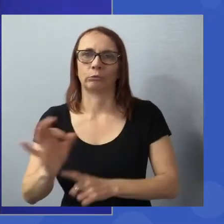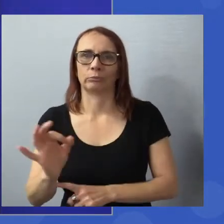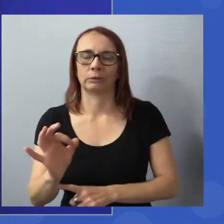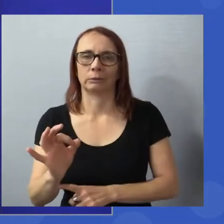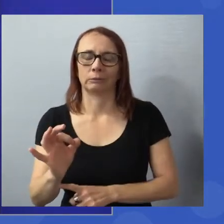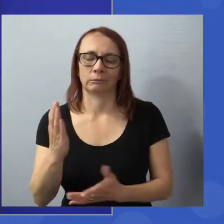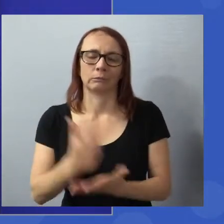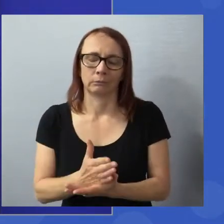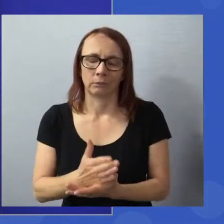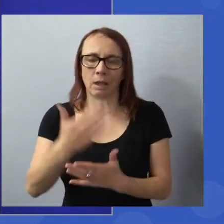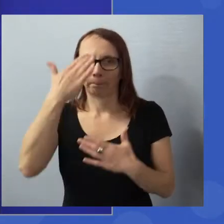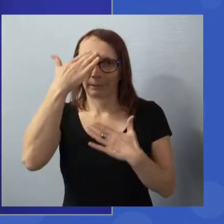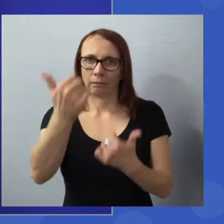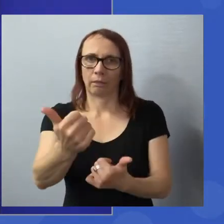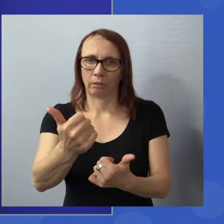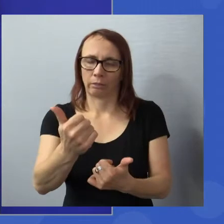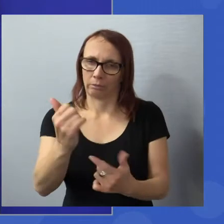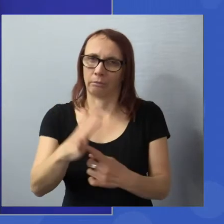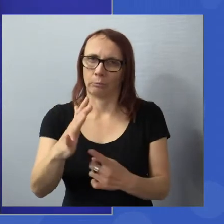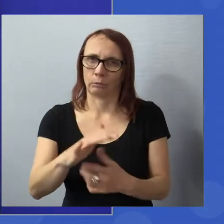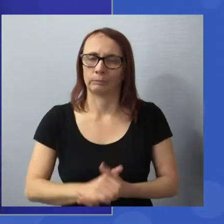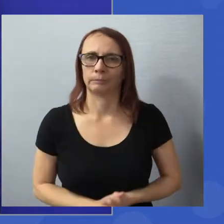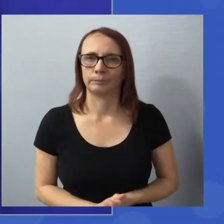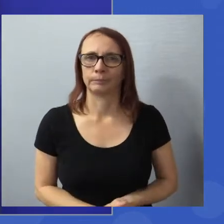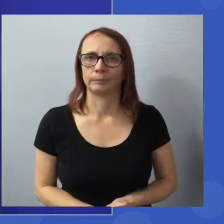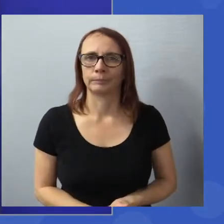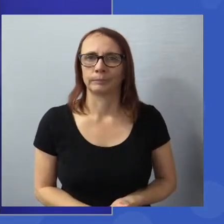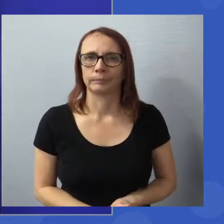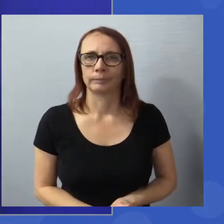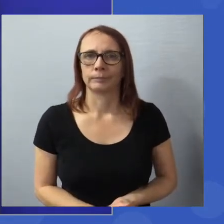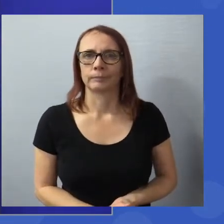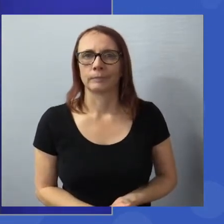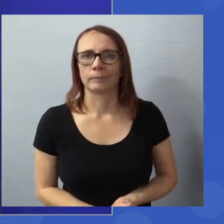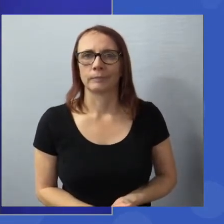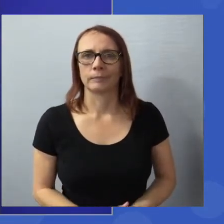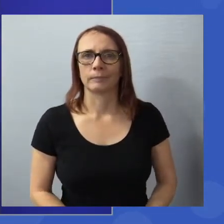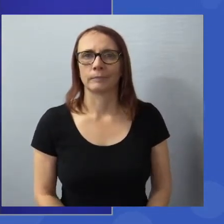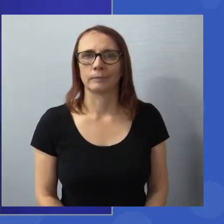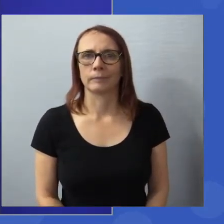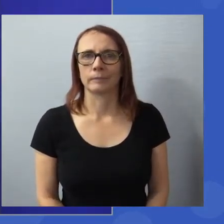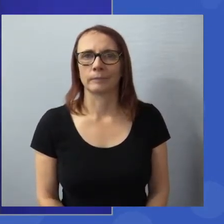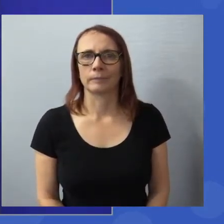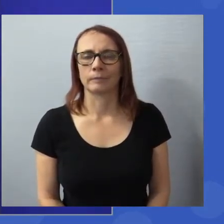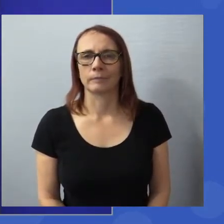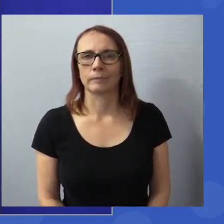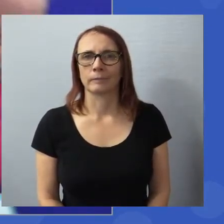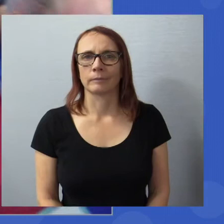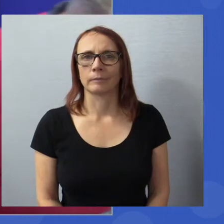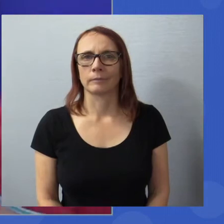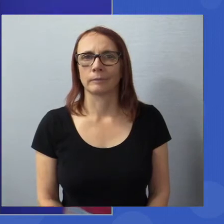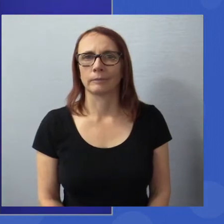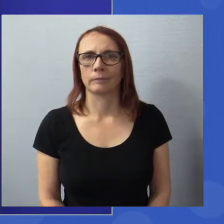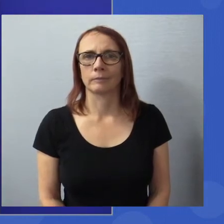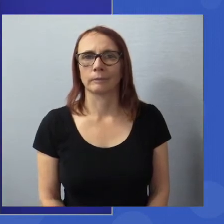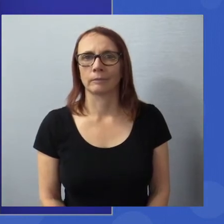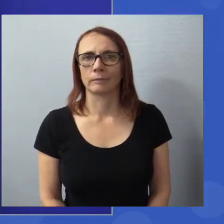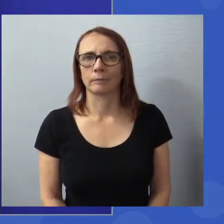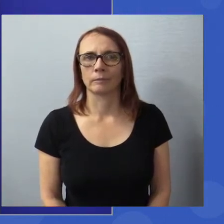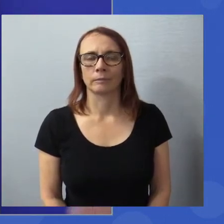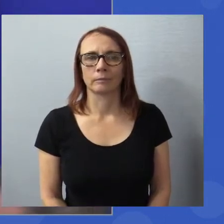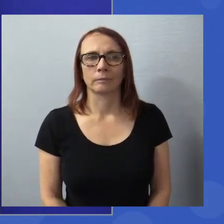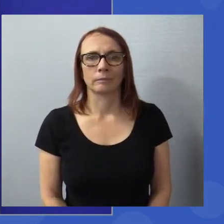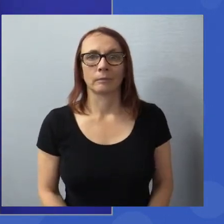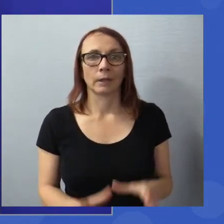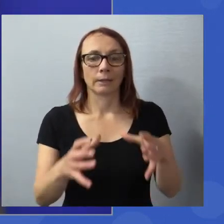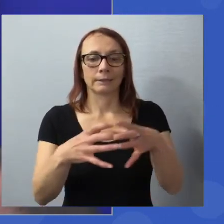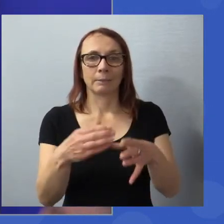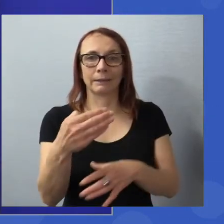mental health which is a big issue at the moment thank you